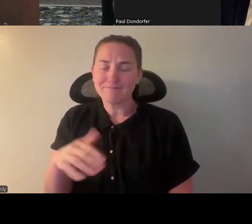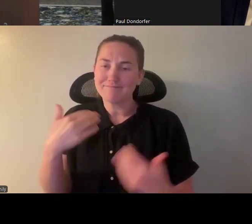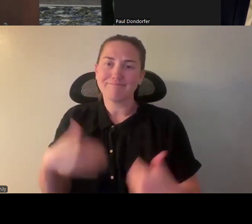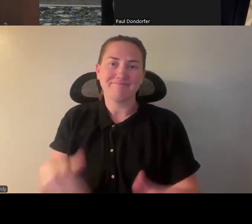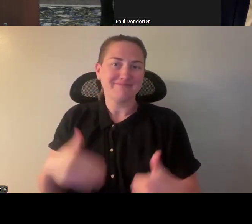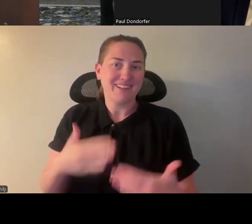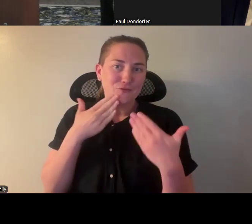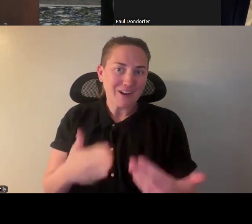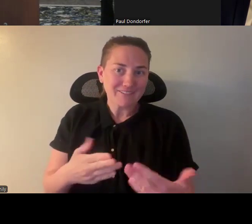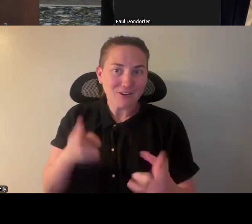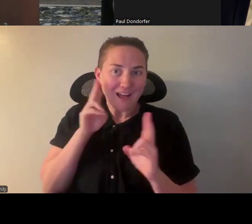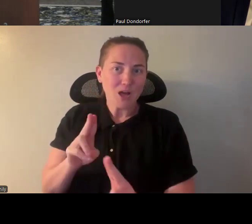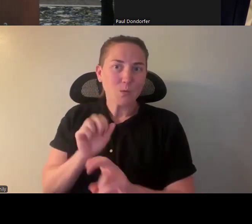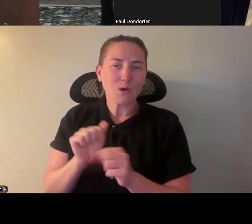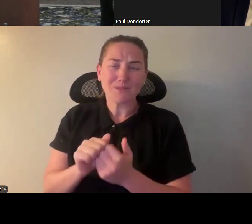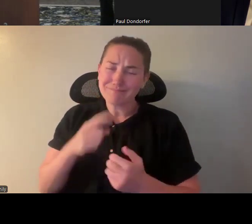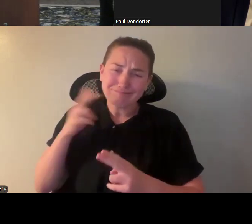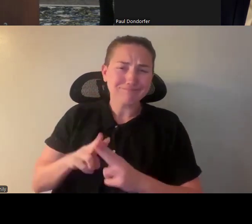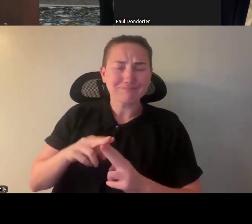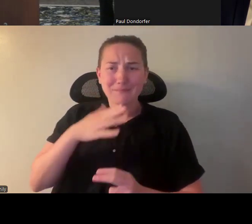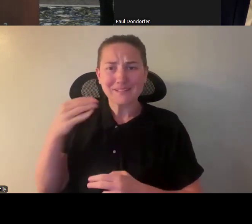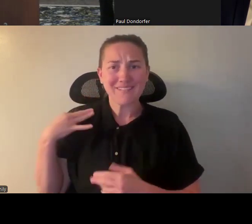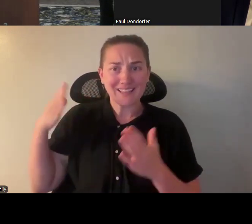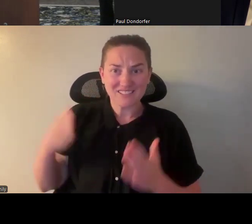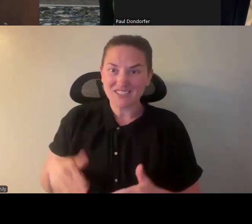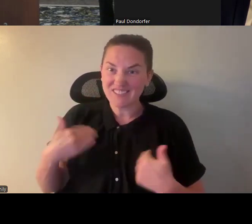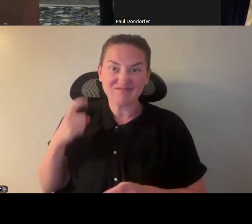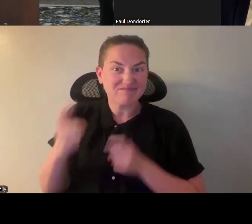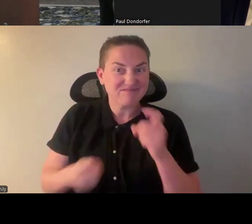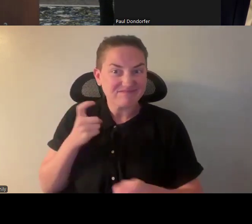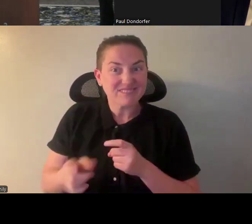honored to work alongside the most dedicated volunteers who generously donate their time